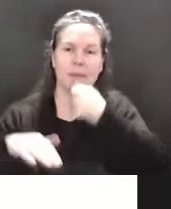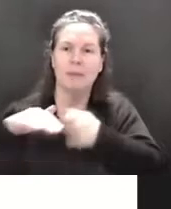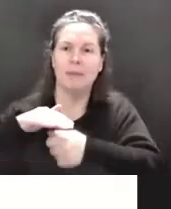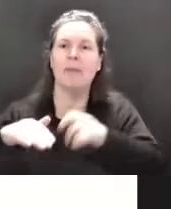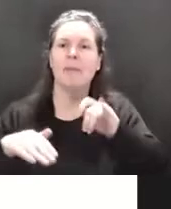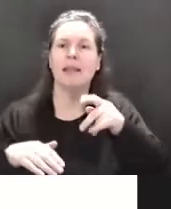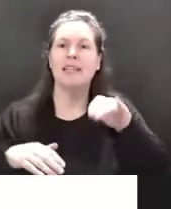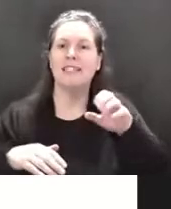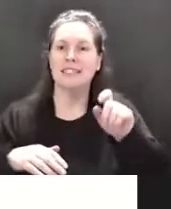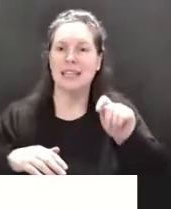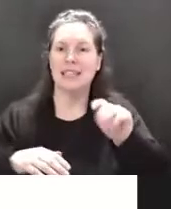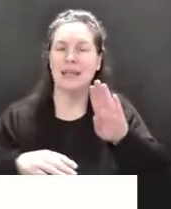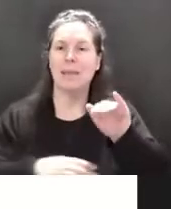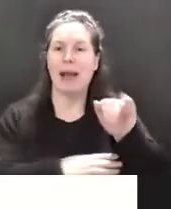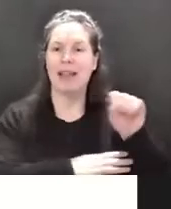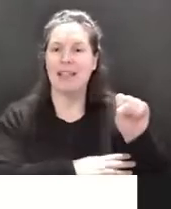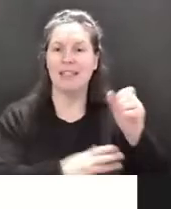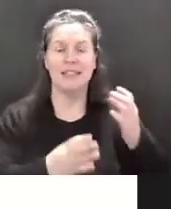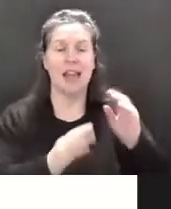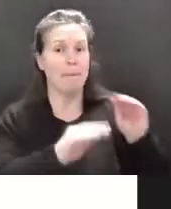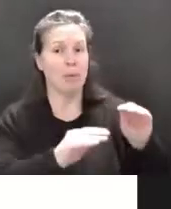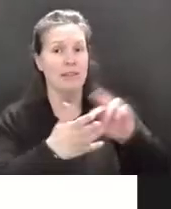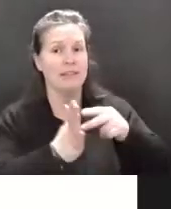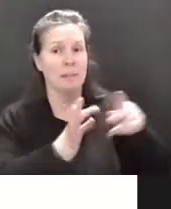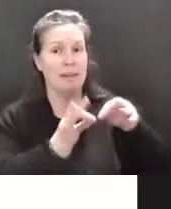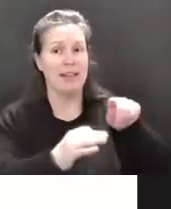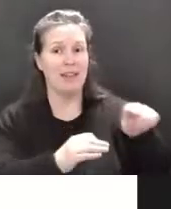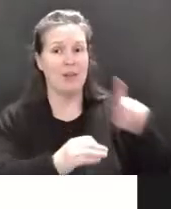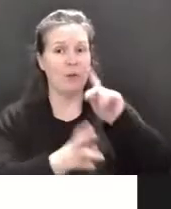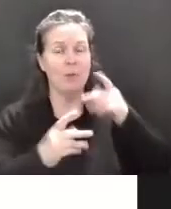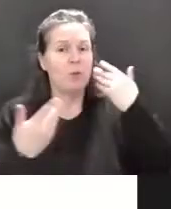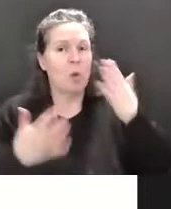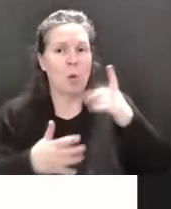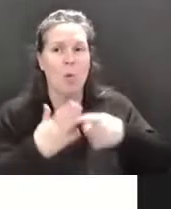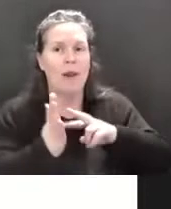who don't maybe know what that is. And I would like to talk about that more and define that.